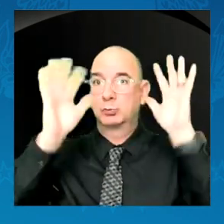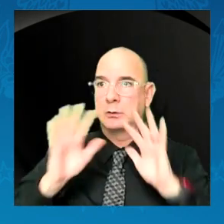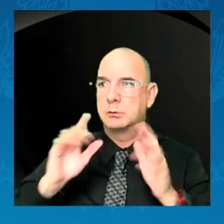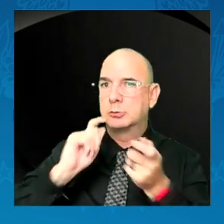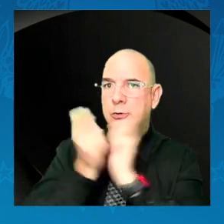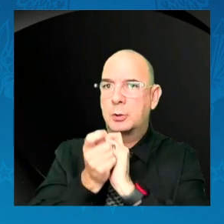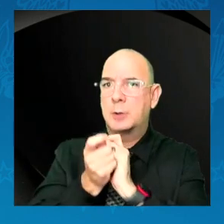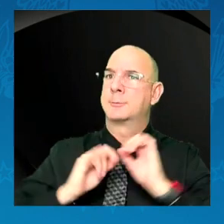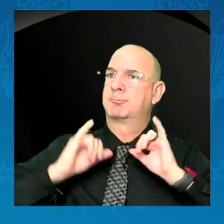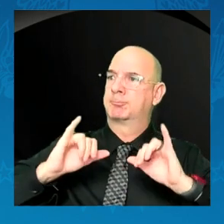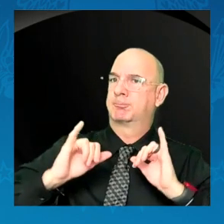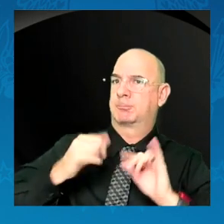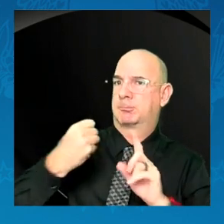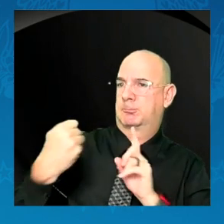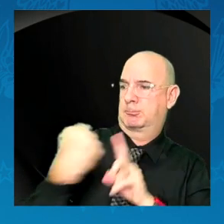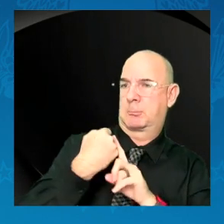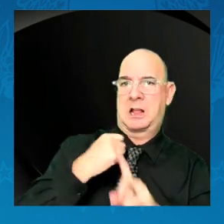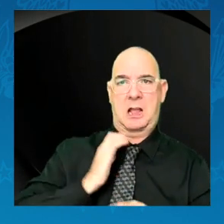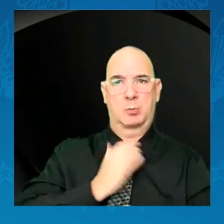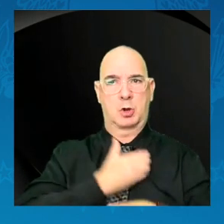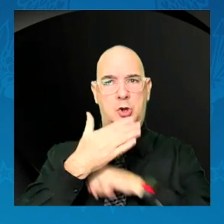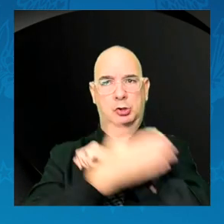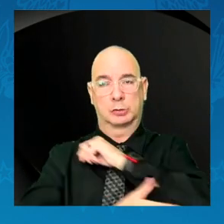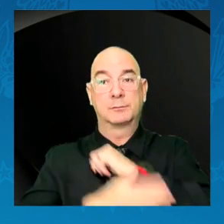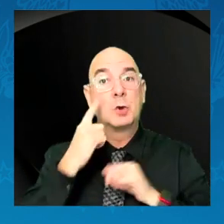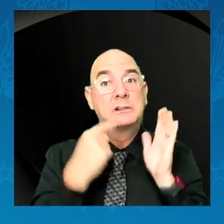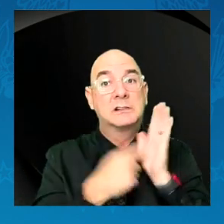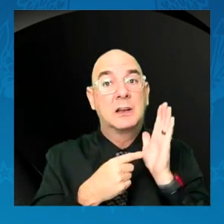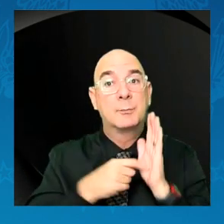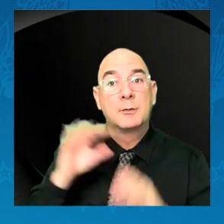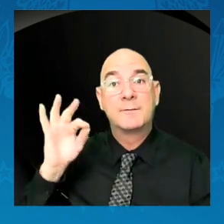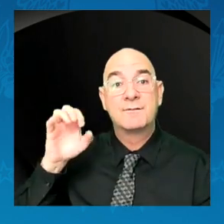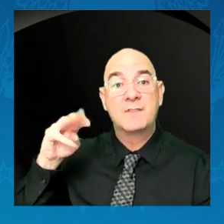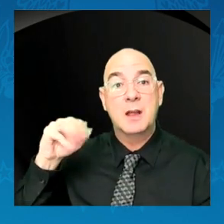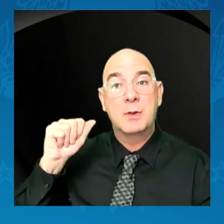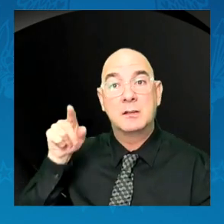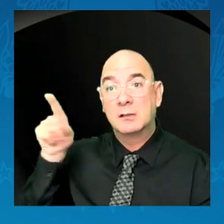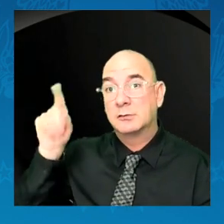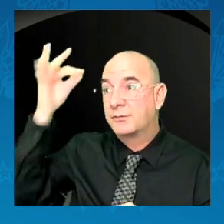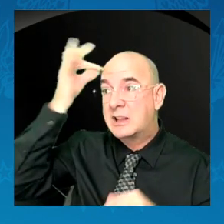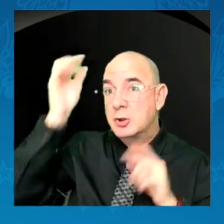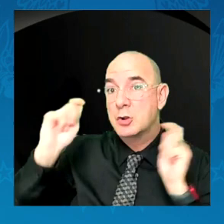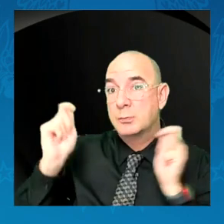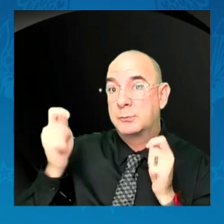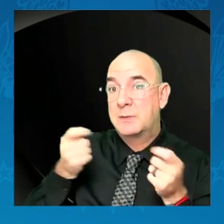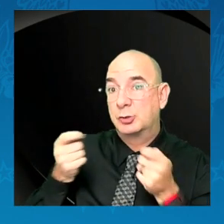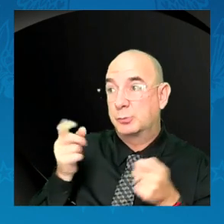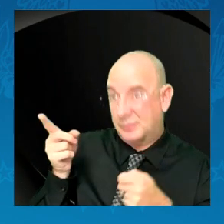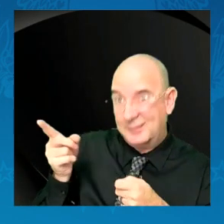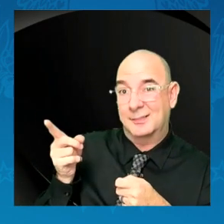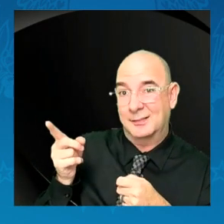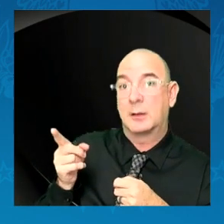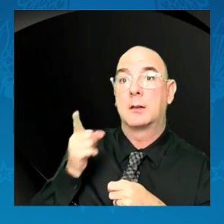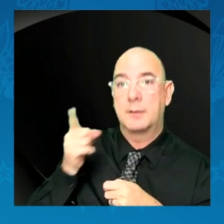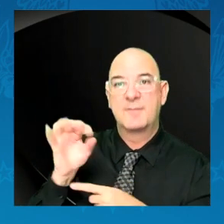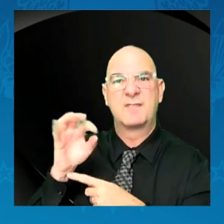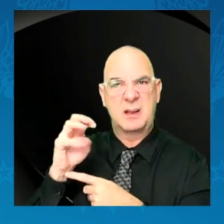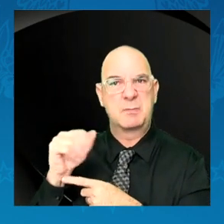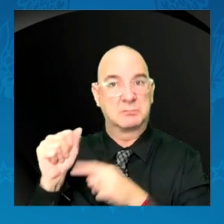For example, FEMA, the Federal Emergency Management Agency, uses geospatial data to monitor extreme weather events